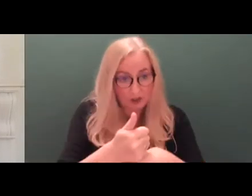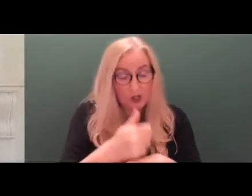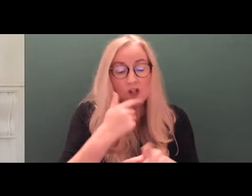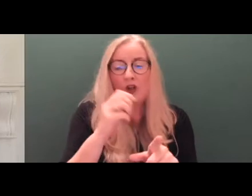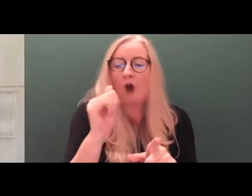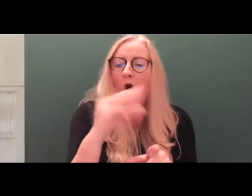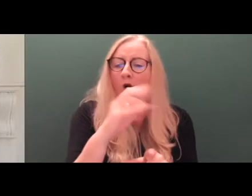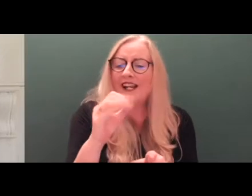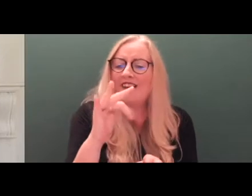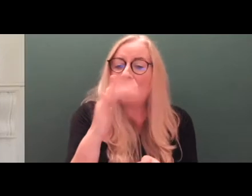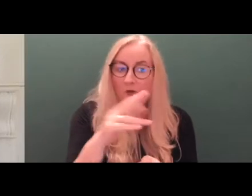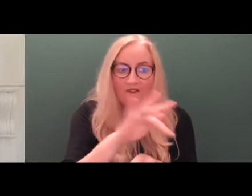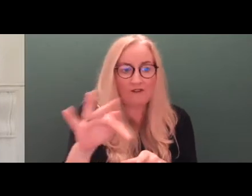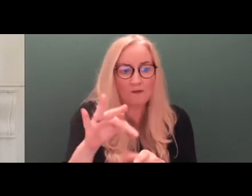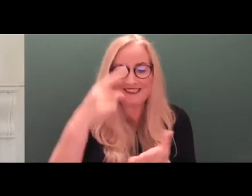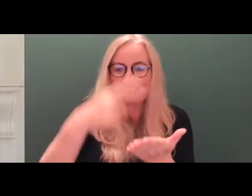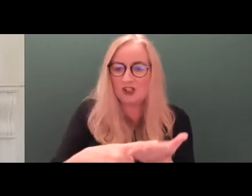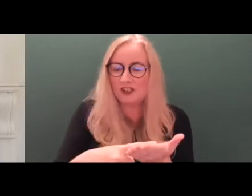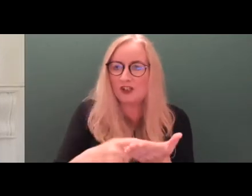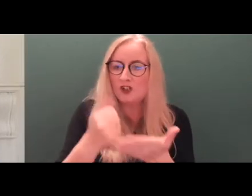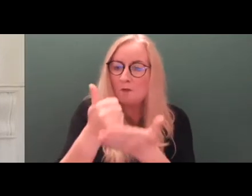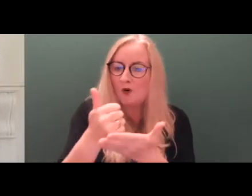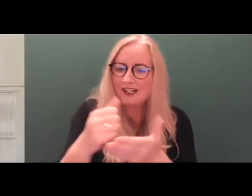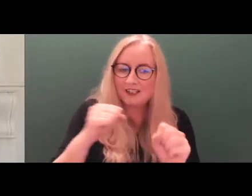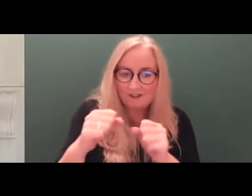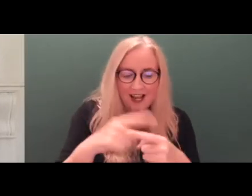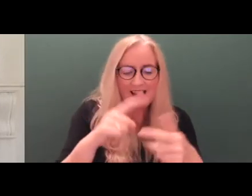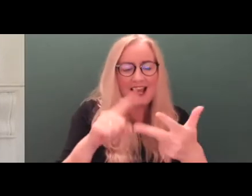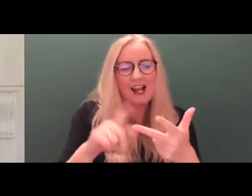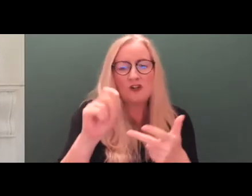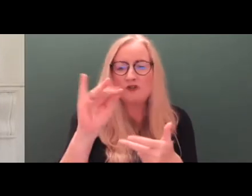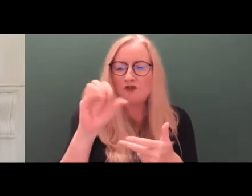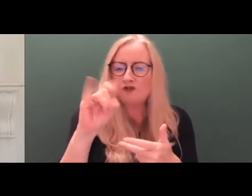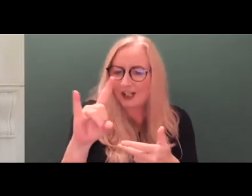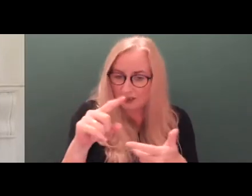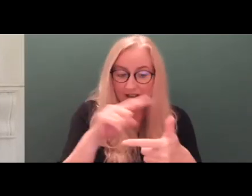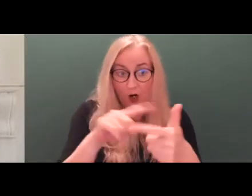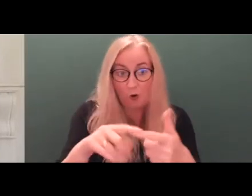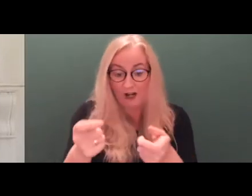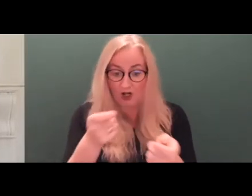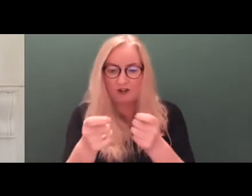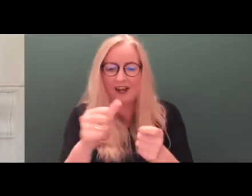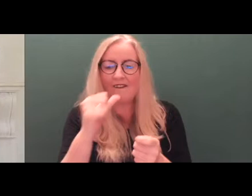Decision Support Service and also Patricia Ricard Clarke will chair our first panel discussion